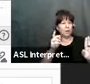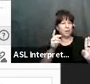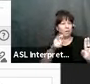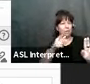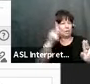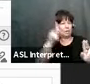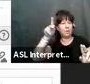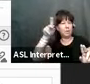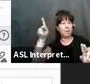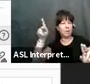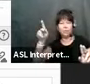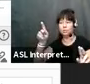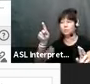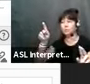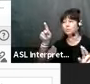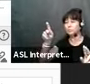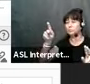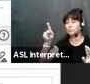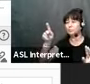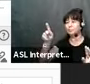Sure. Let me . . . so